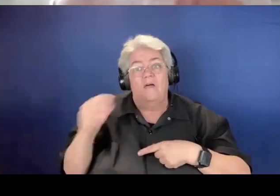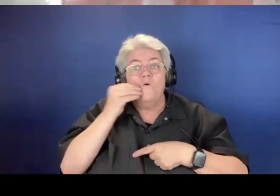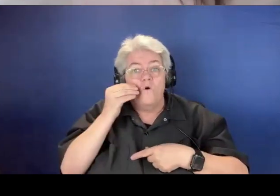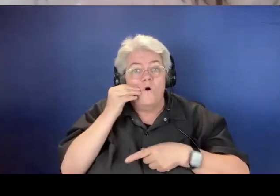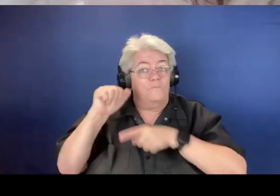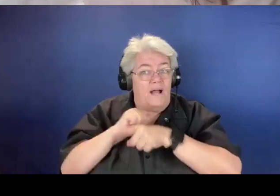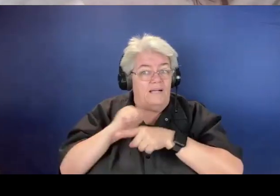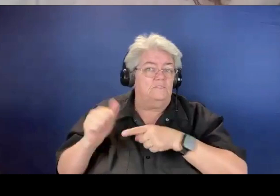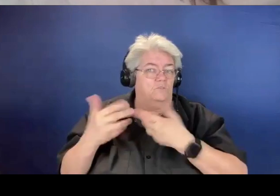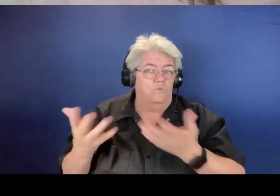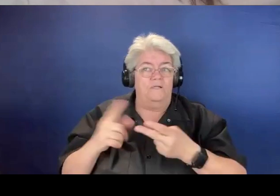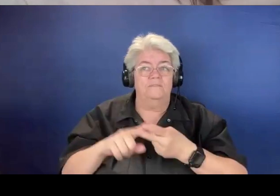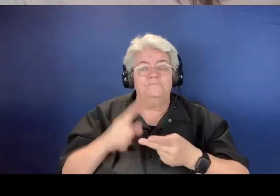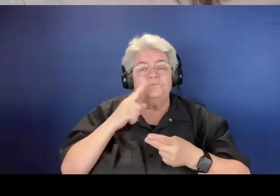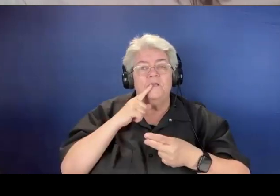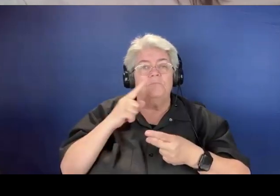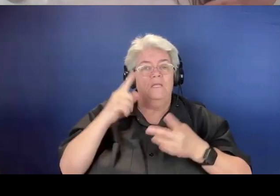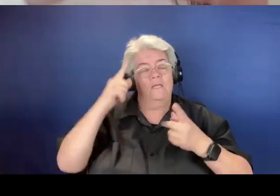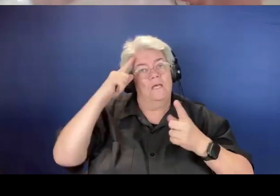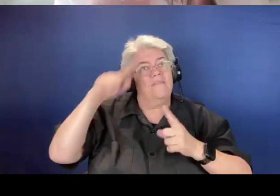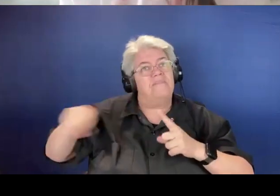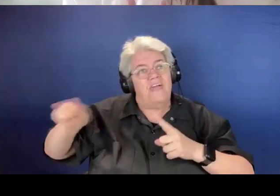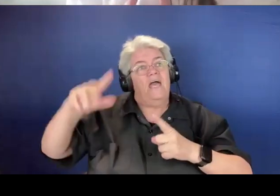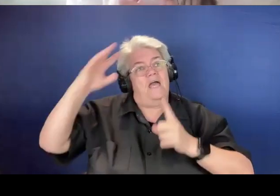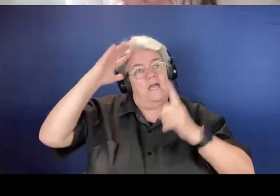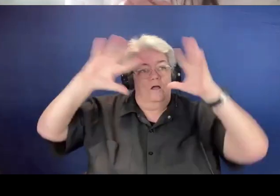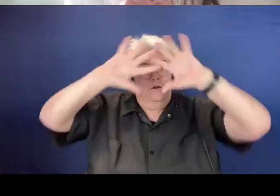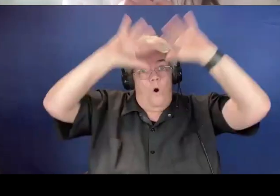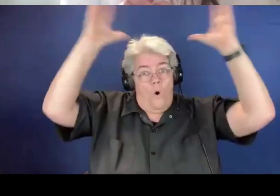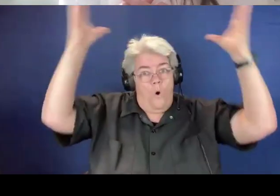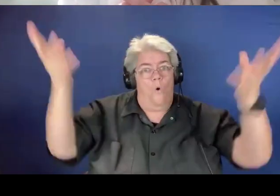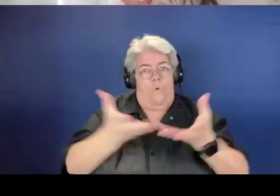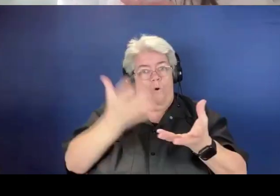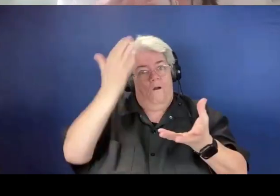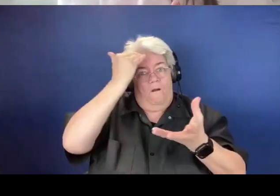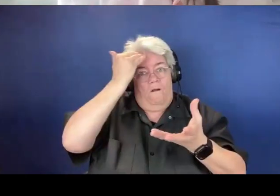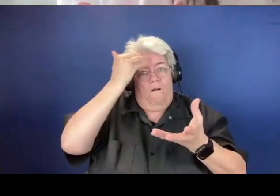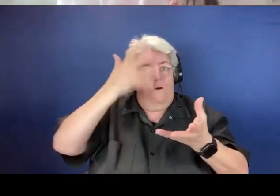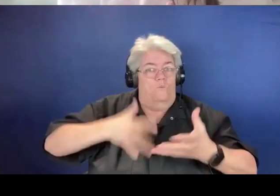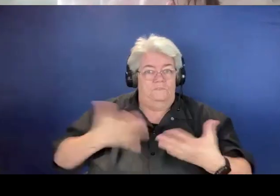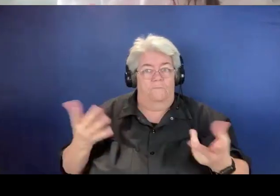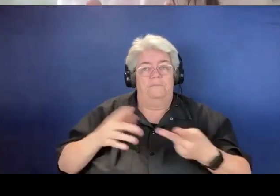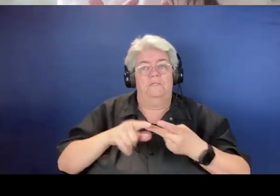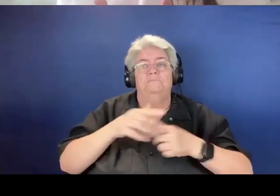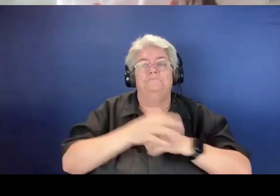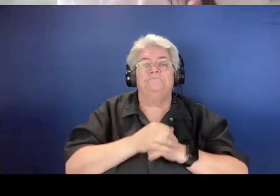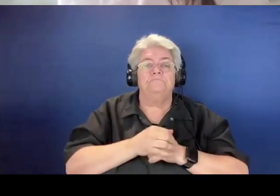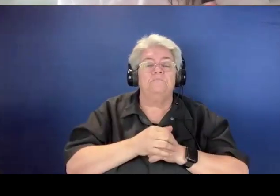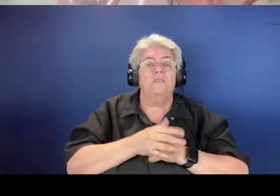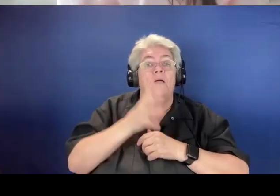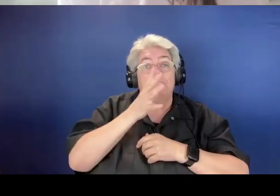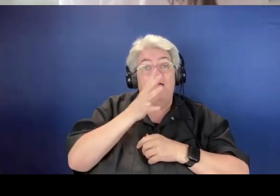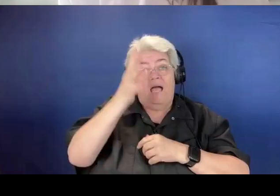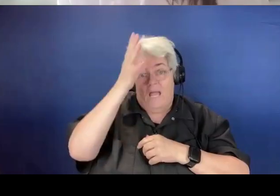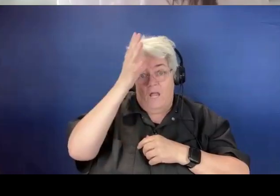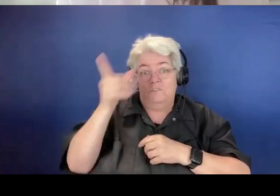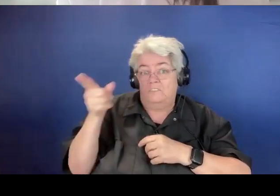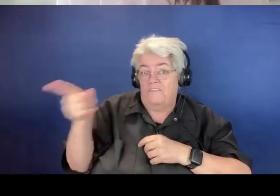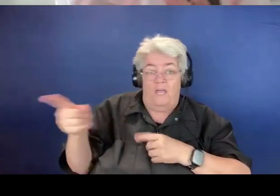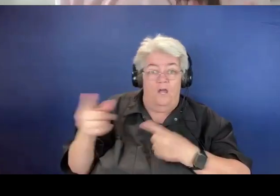It should be a very meta-aware process for them, provide the parent with resources catered to their learning style.